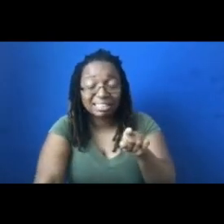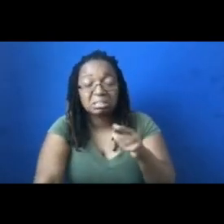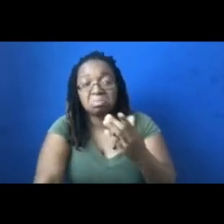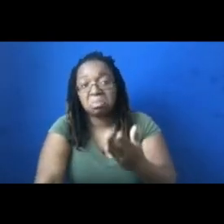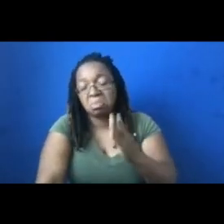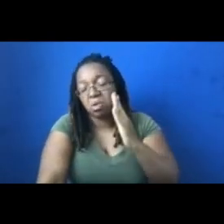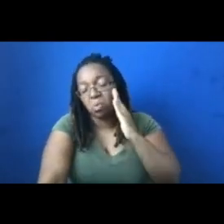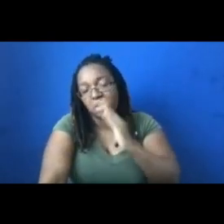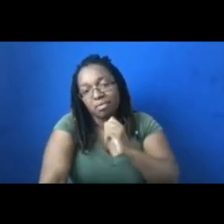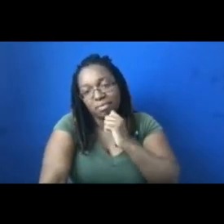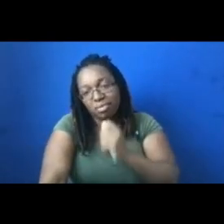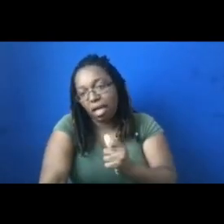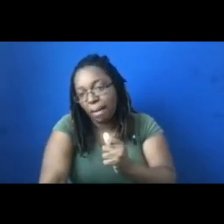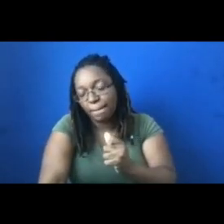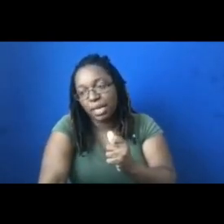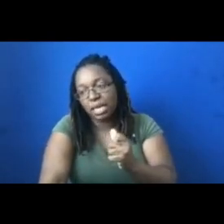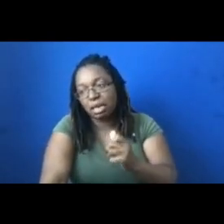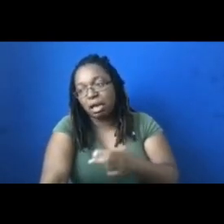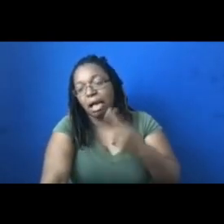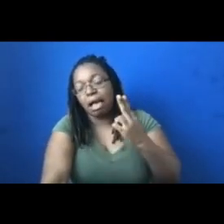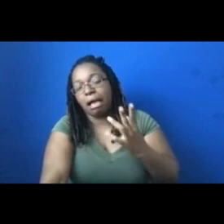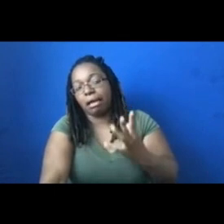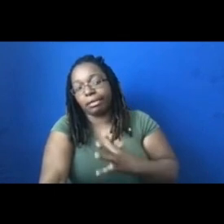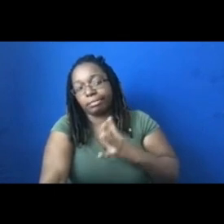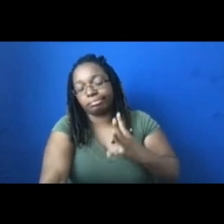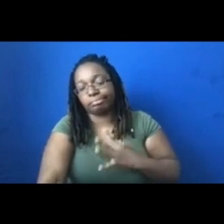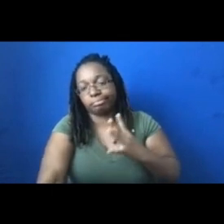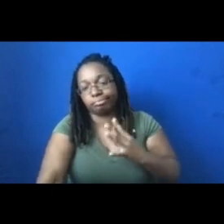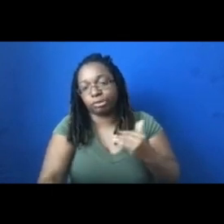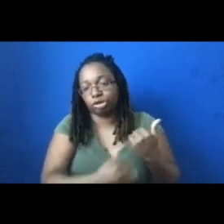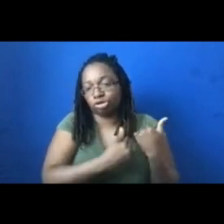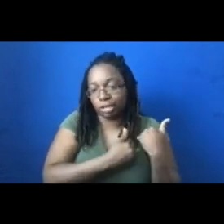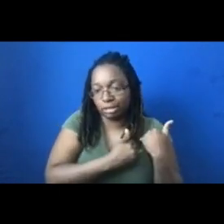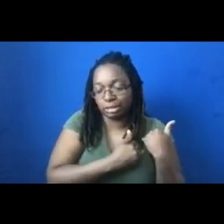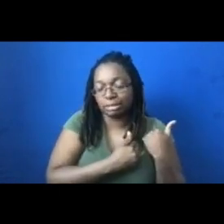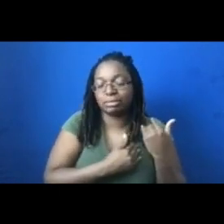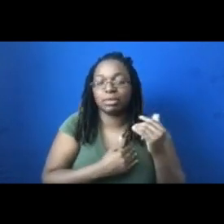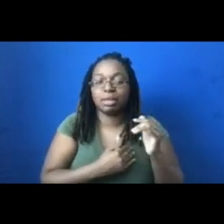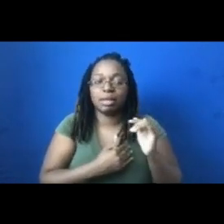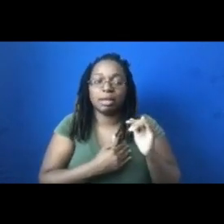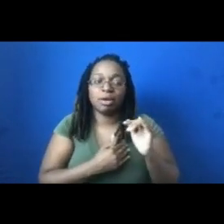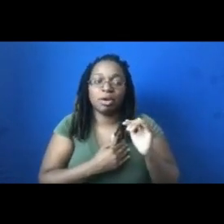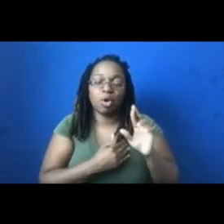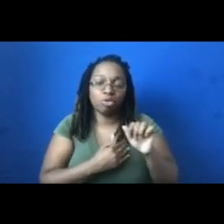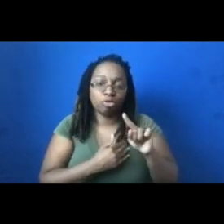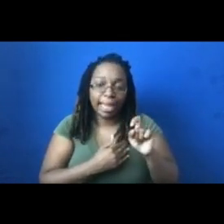weighted as highly as a project that showed there was an ongoing